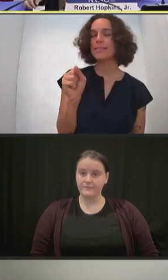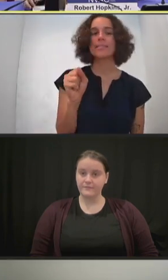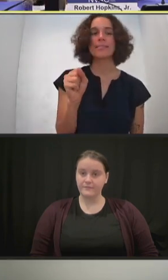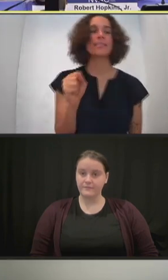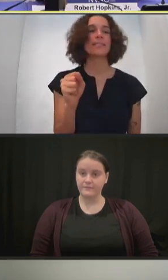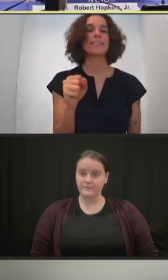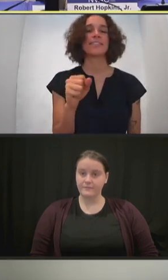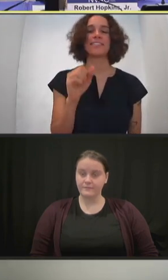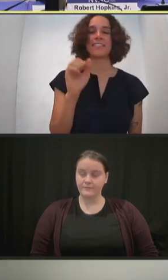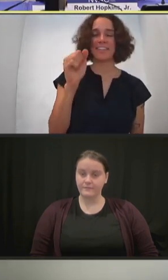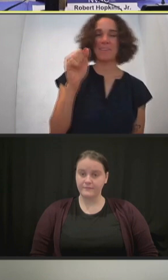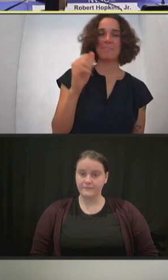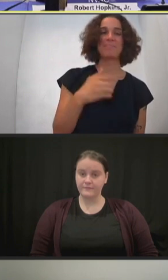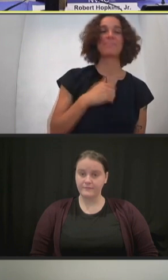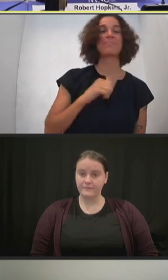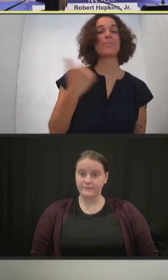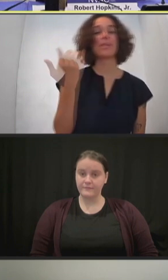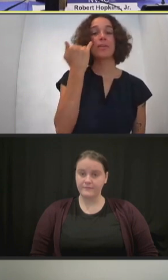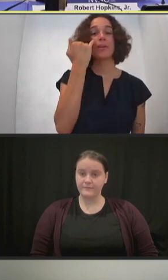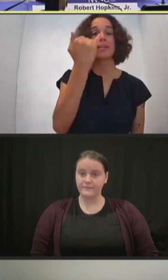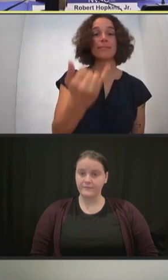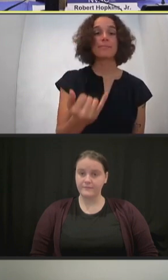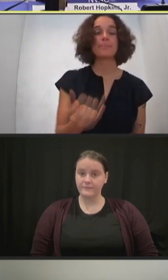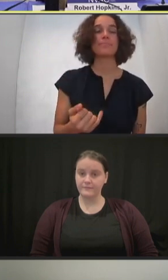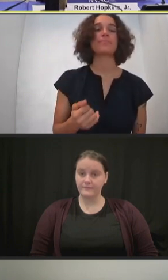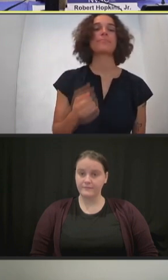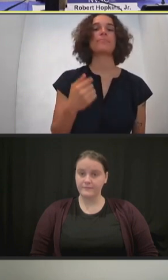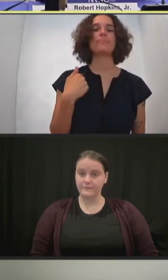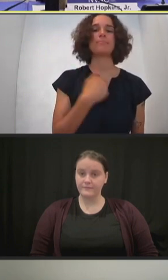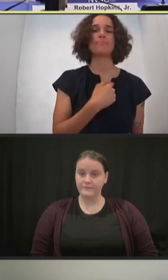Robert Hopkins: The other one is that, you know, as we think about additional